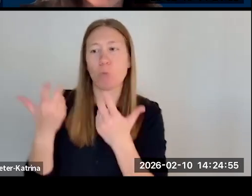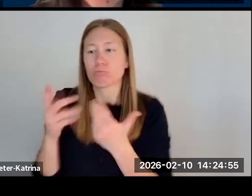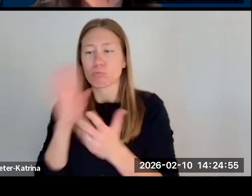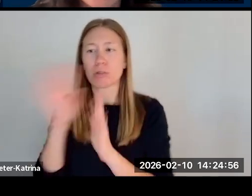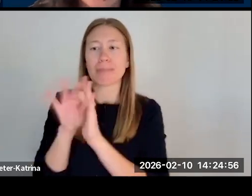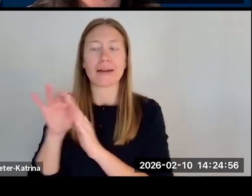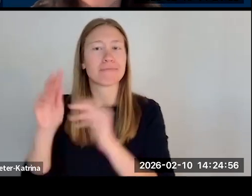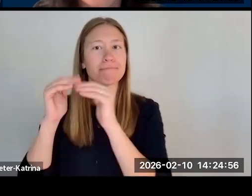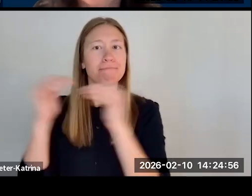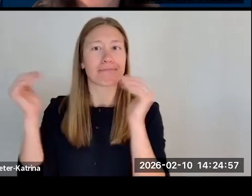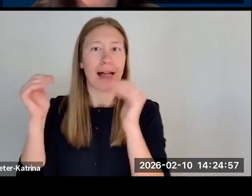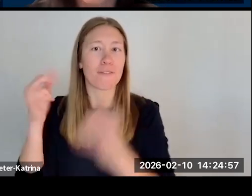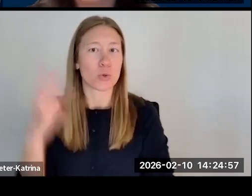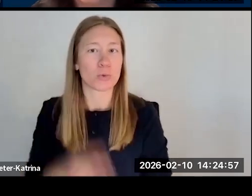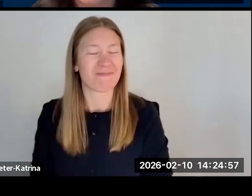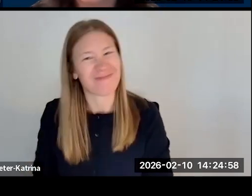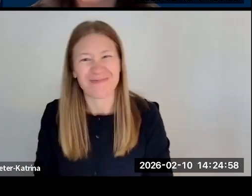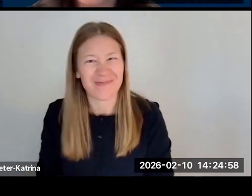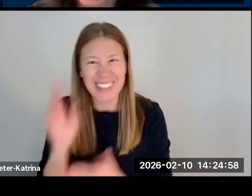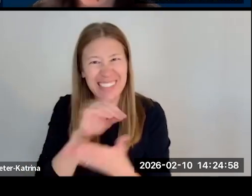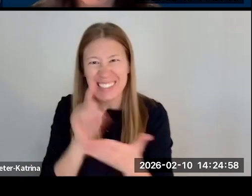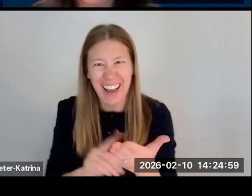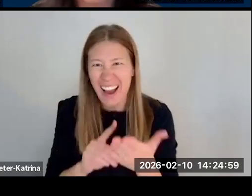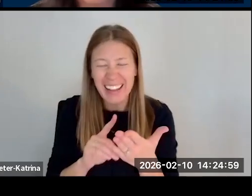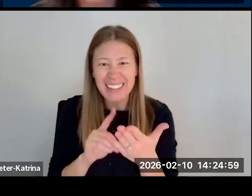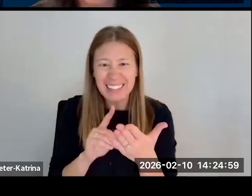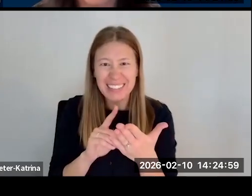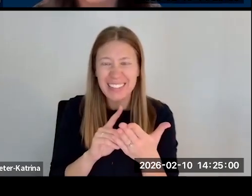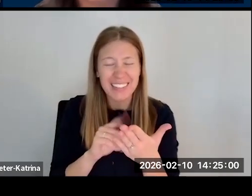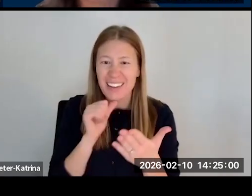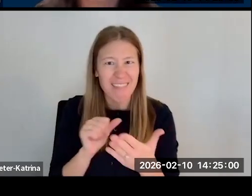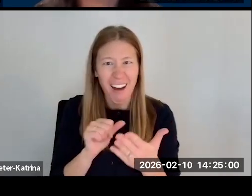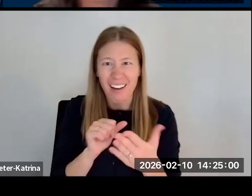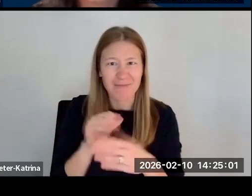But design choices shouldn't inform which heading levels you're using.